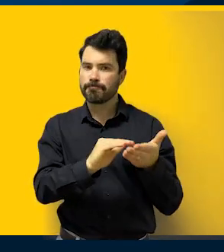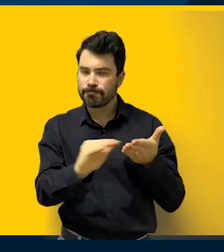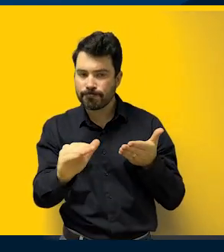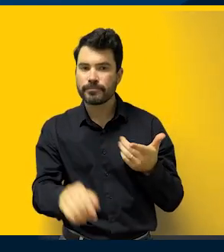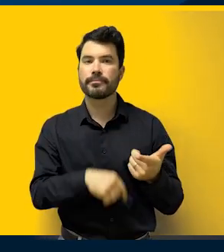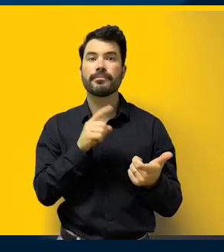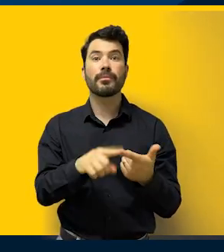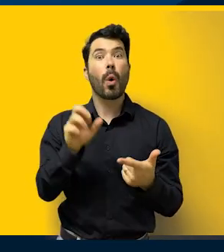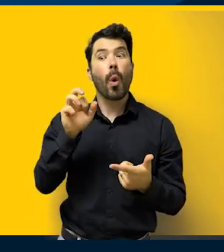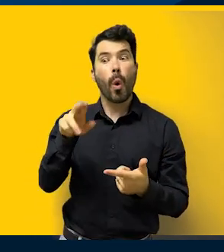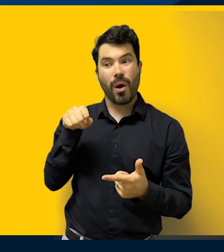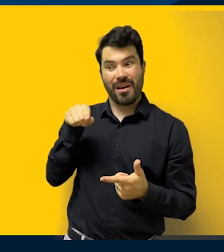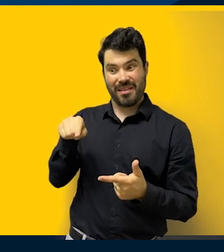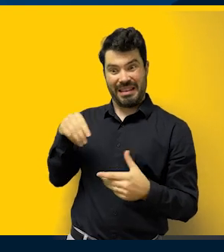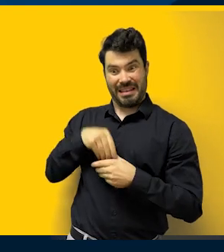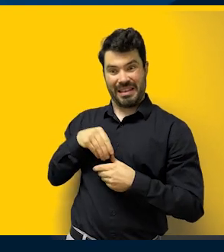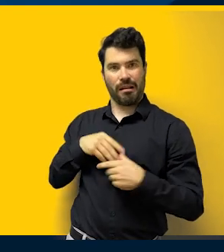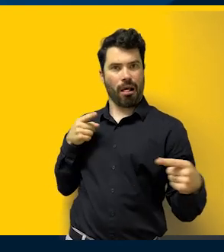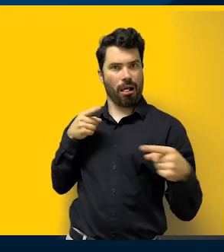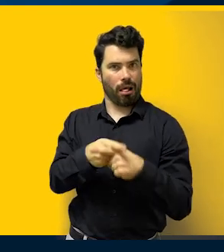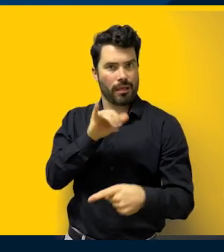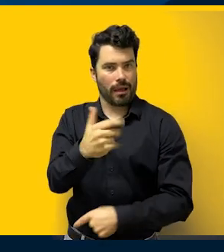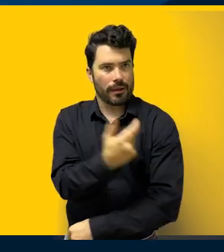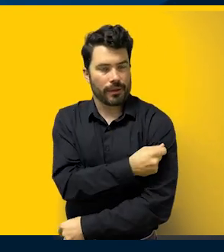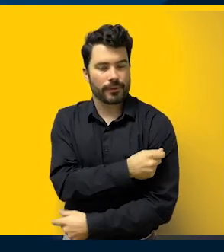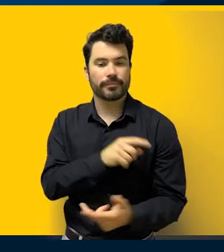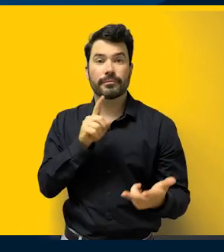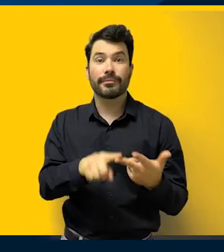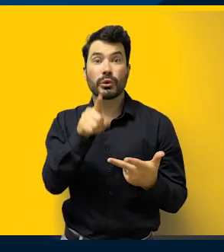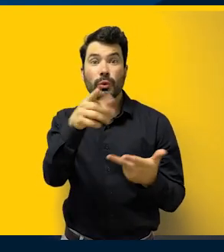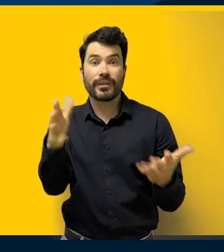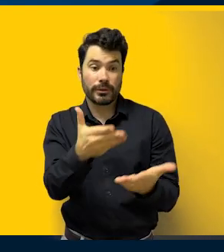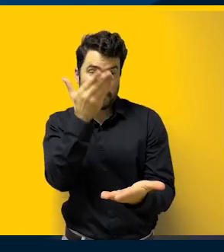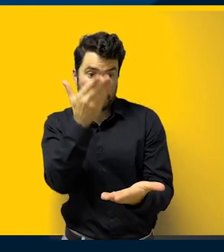similar to temporary employees and contractors. They can utilize one of our vaccine clinics